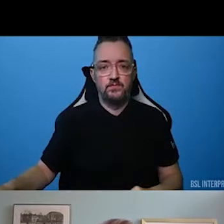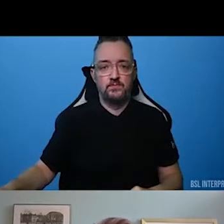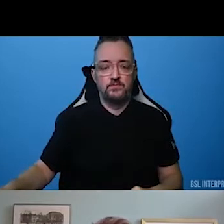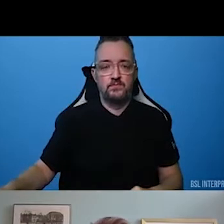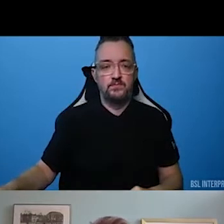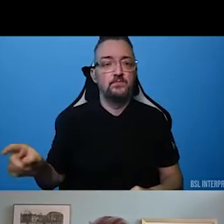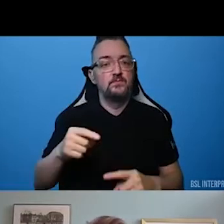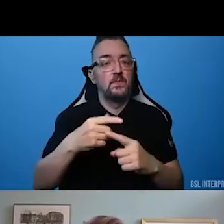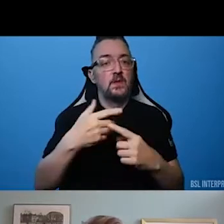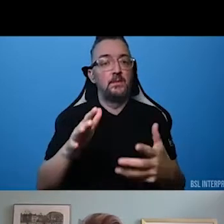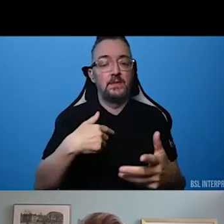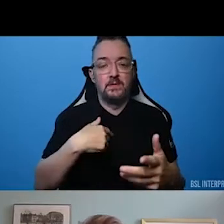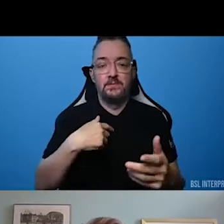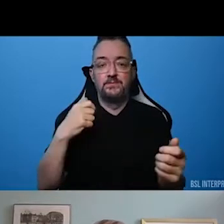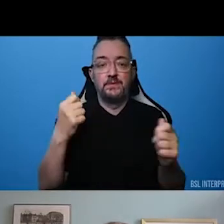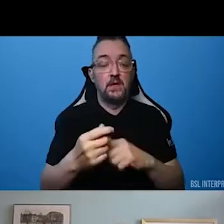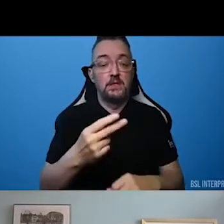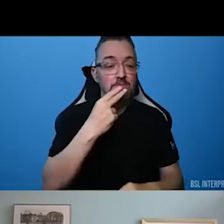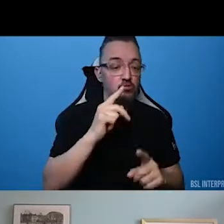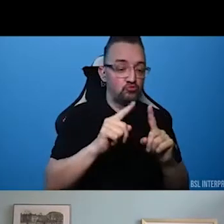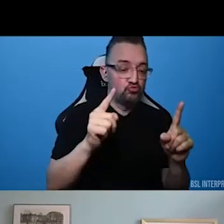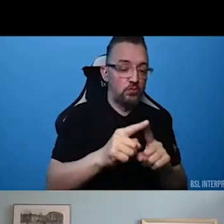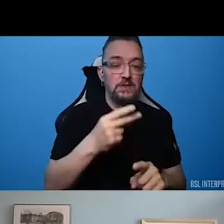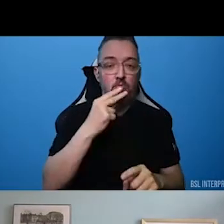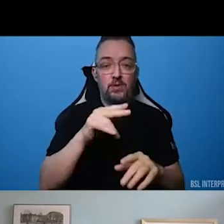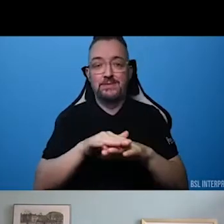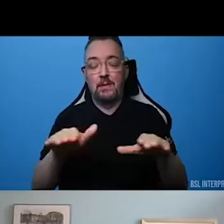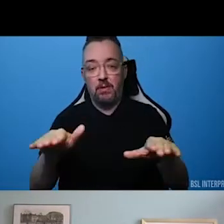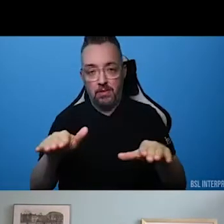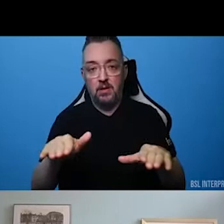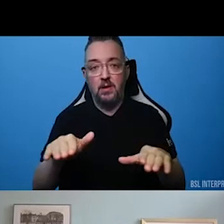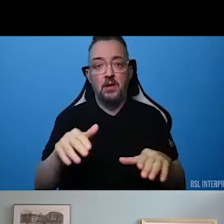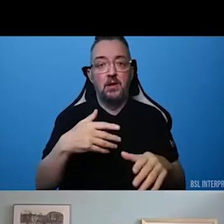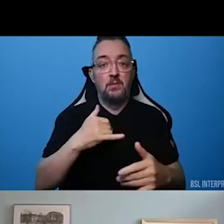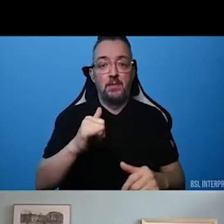So I turned then from the the smoking room and the smoking table and we might be thirsty after that.